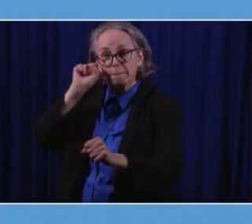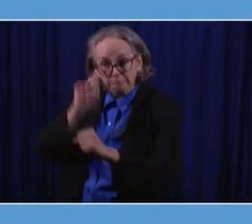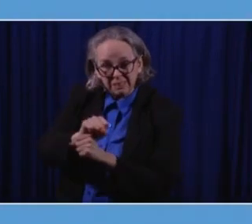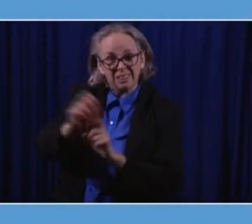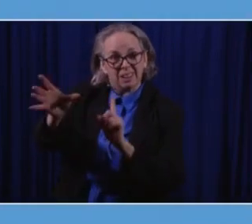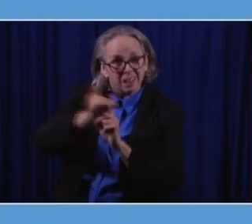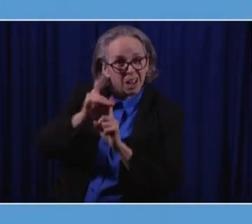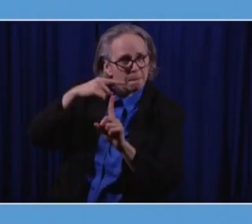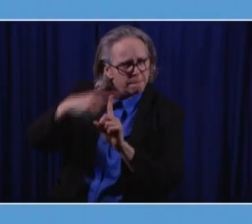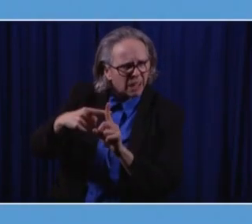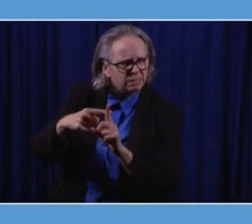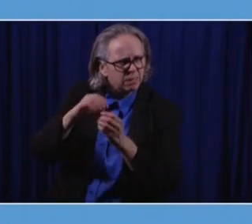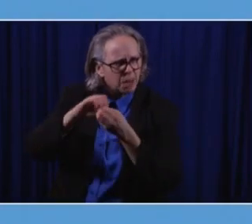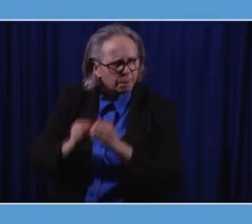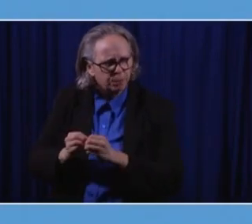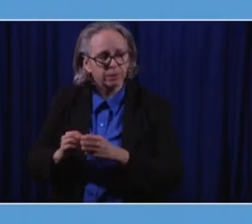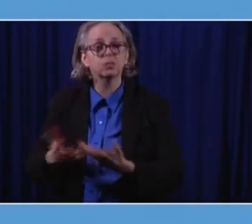do it do some investigation